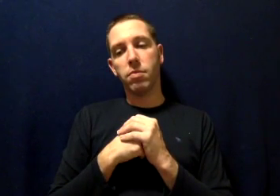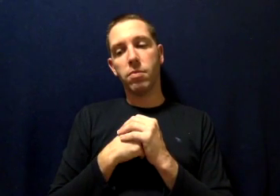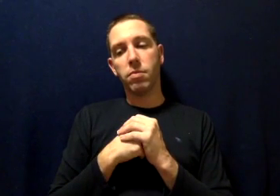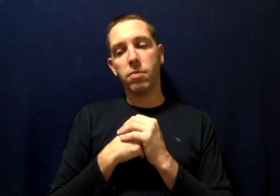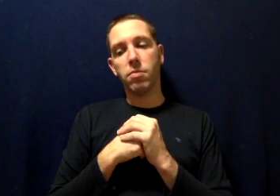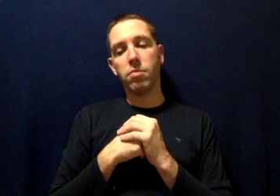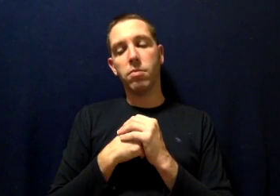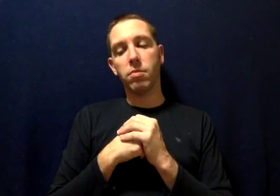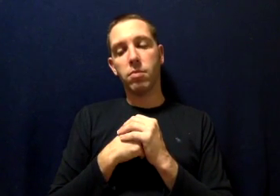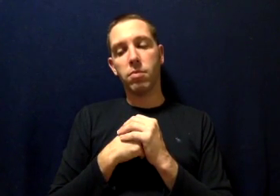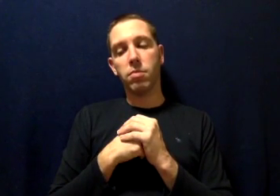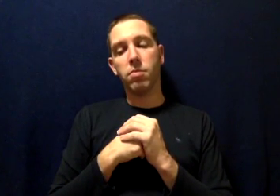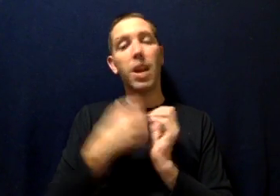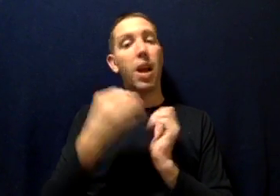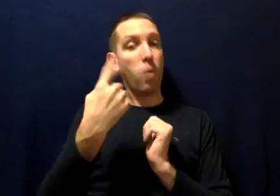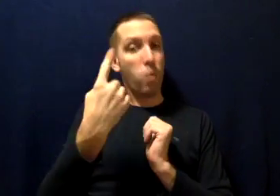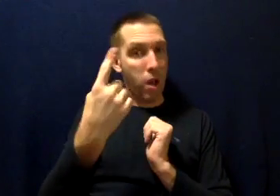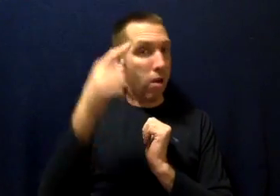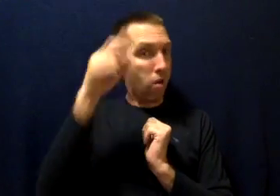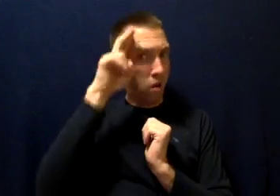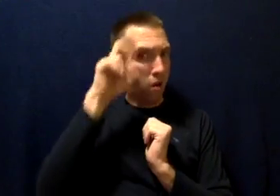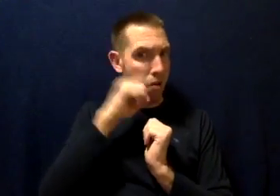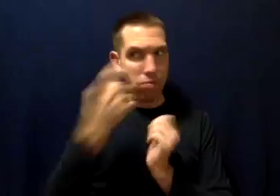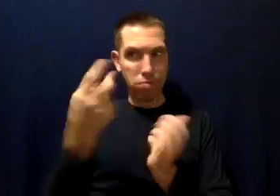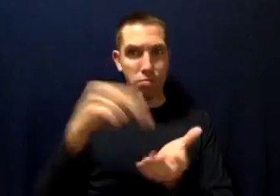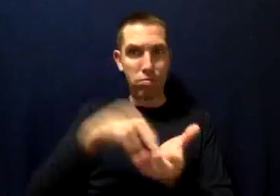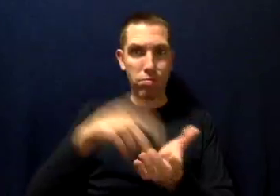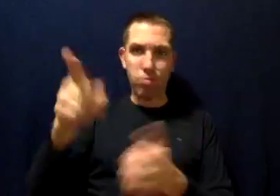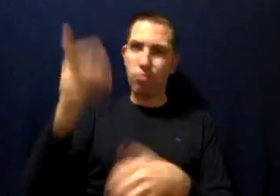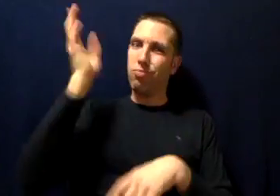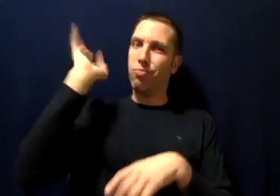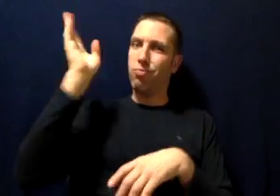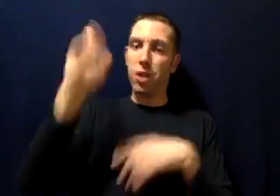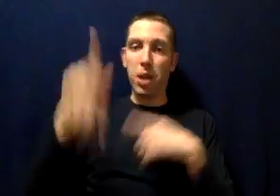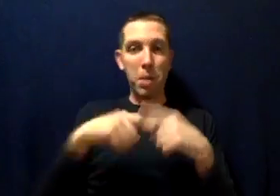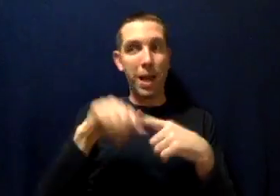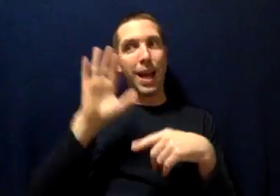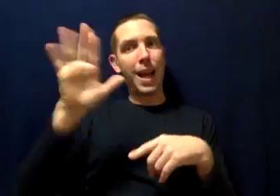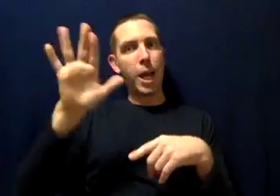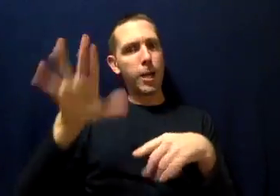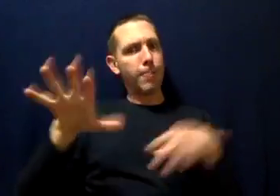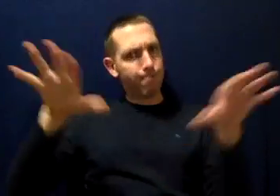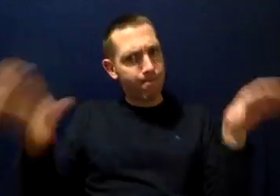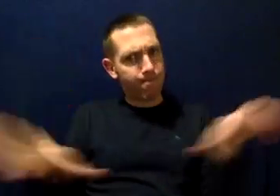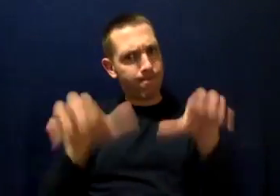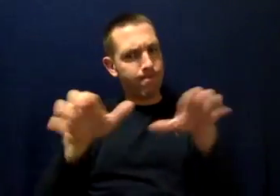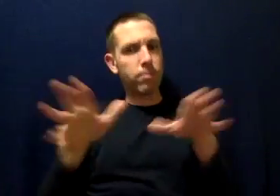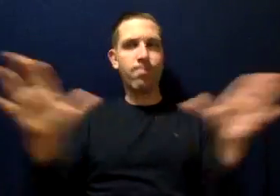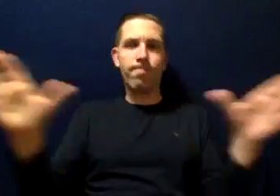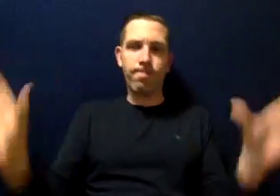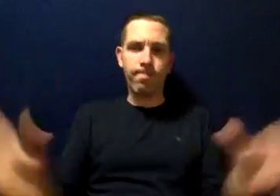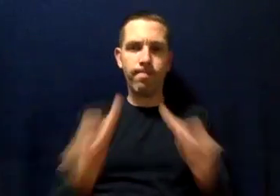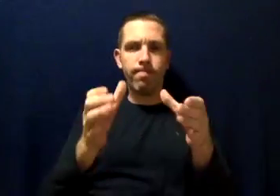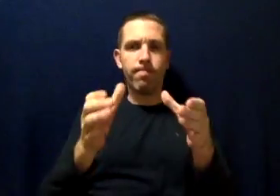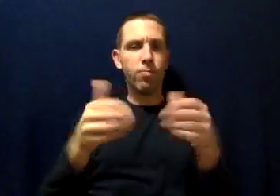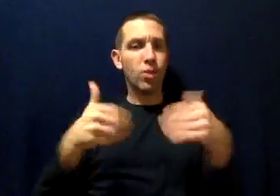The next presenter was the one I mentioned - with Usher syndrome - He described how he brought together